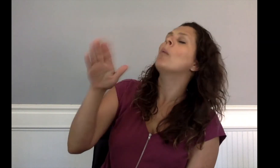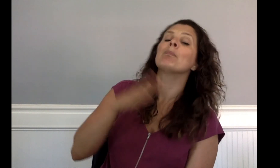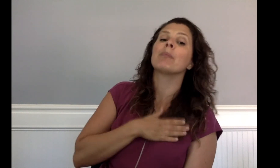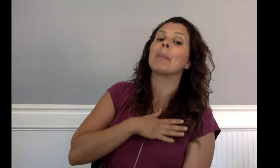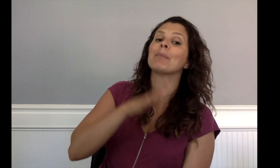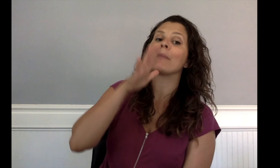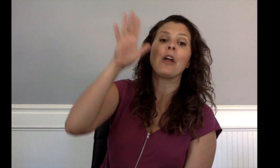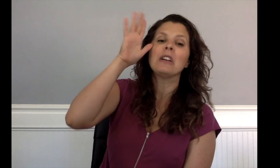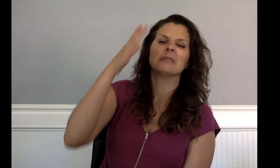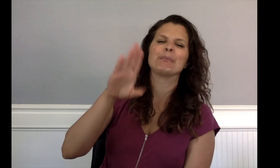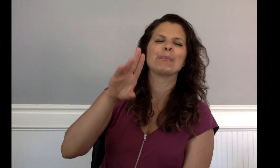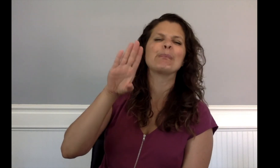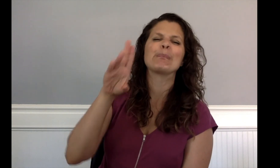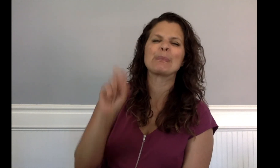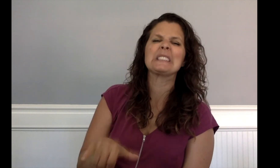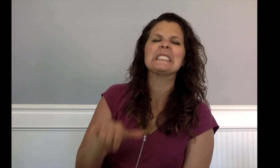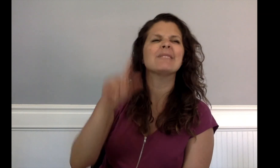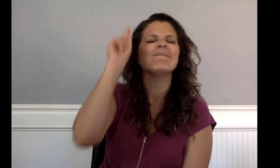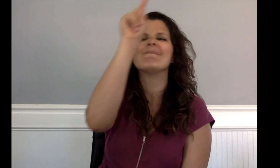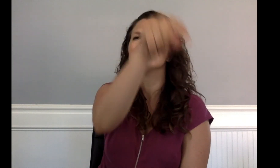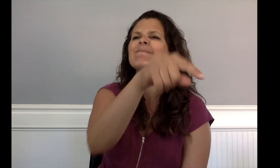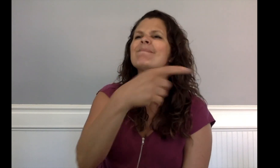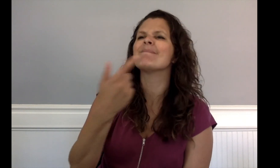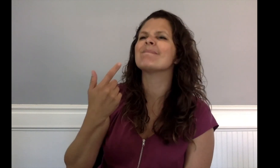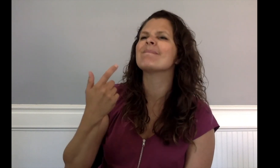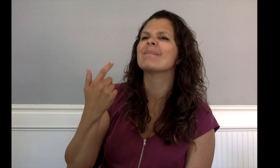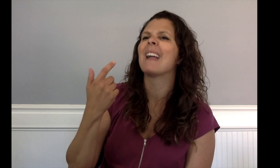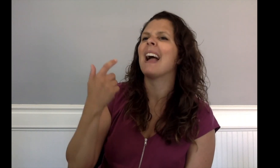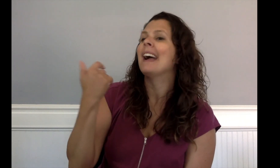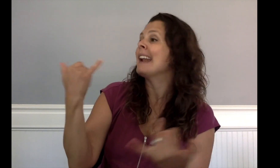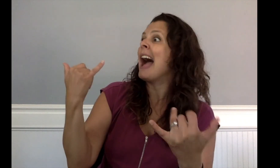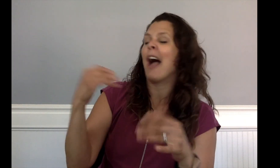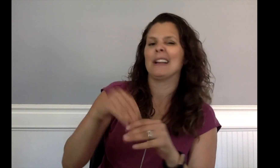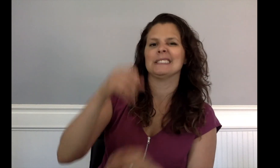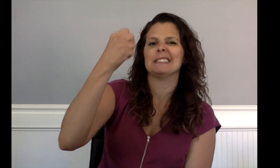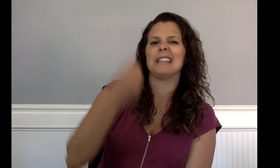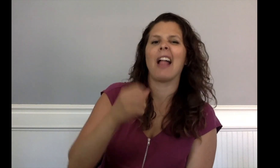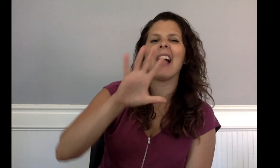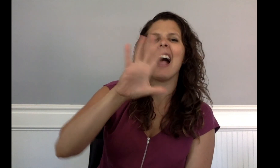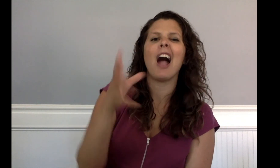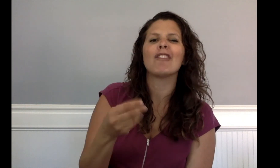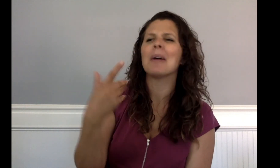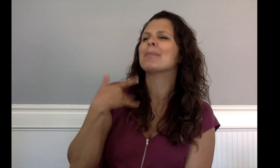“My parents are busy helping,” Charlie explained.